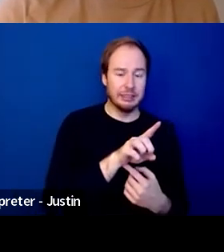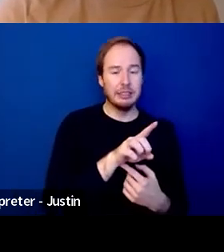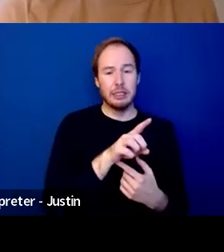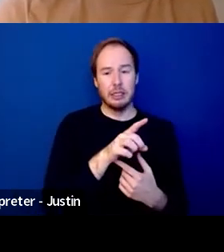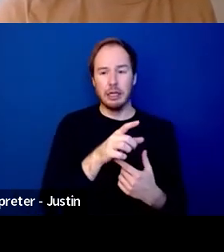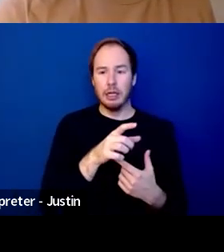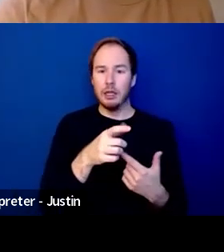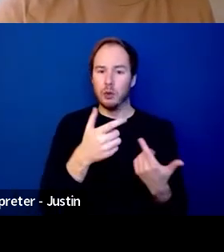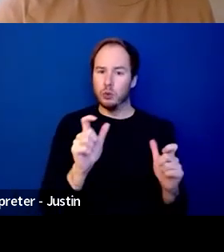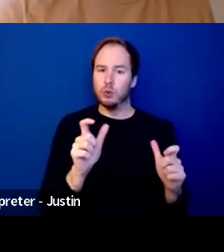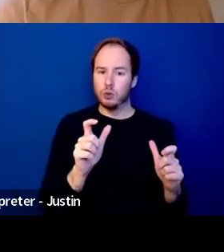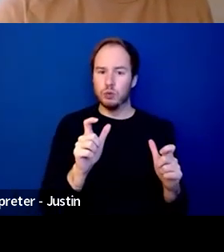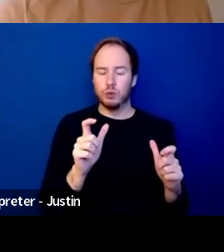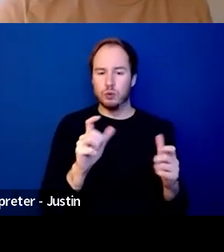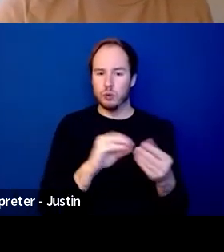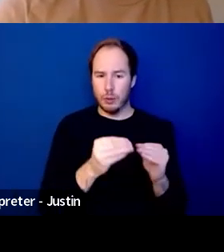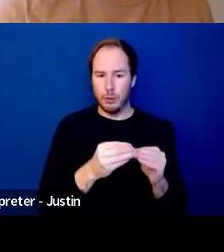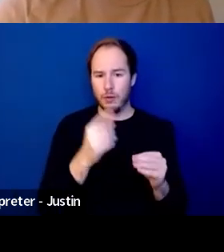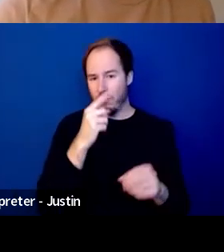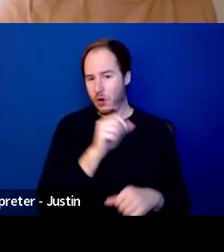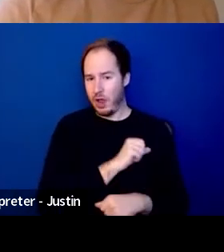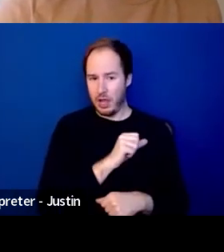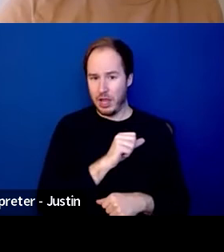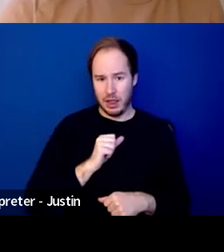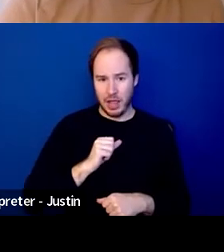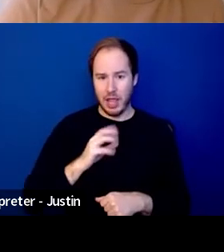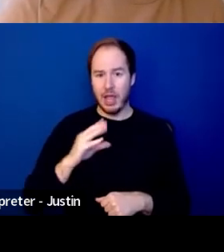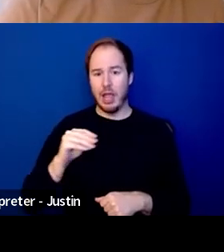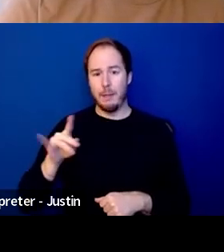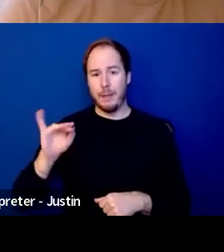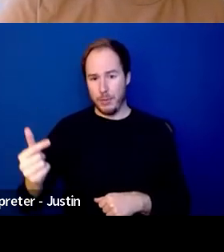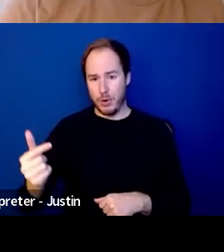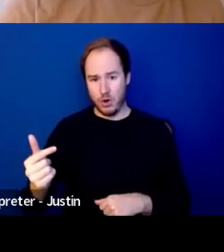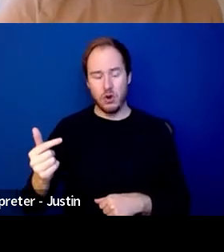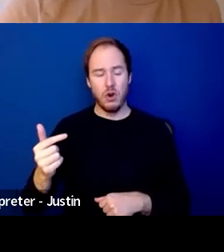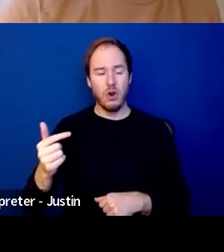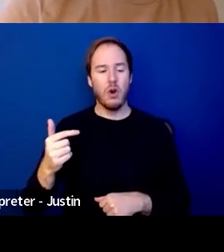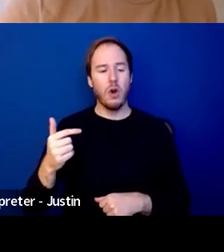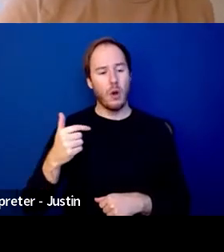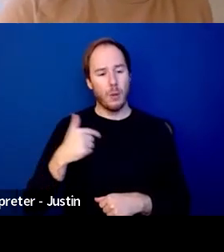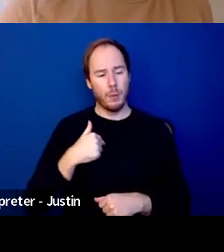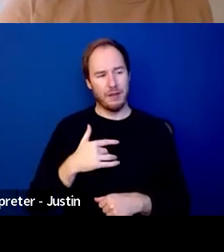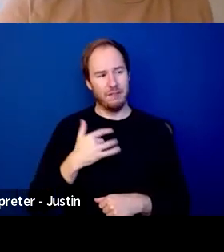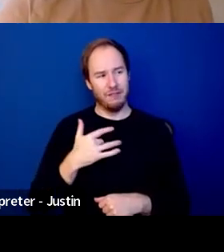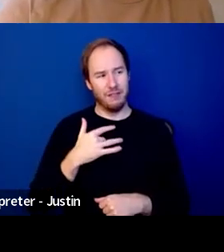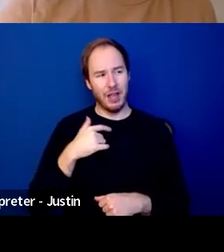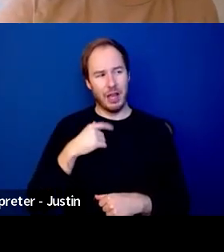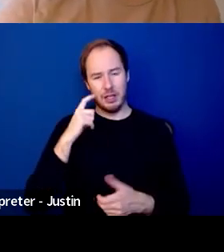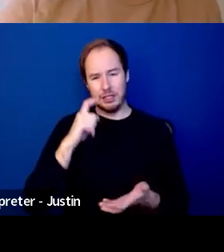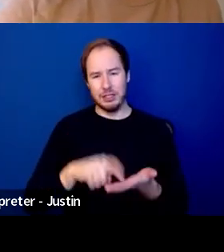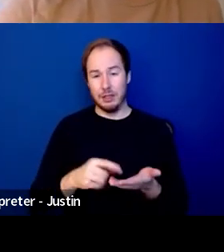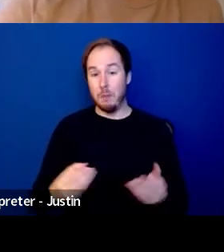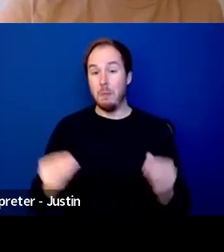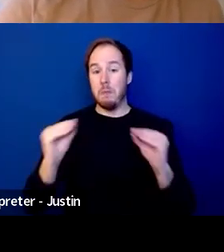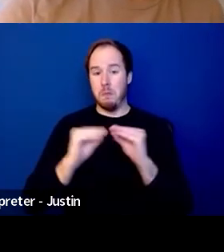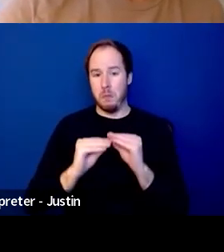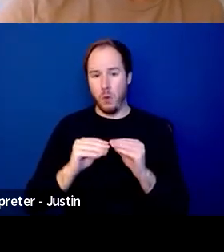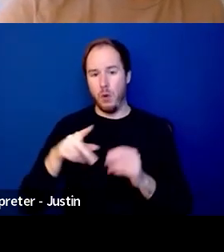in both Atlanta and Pittsburgh, I think that I see even more people with PTSD